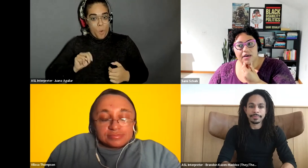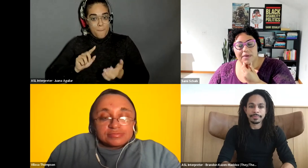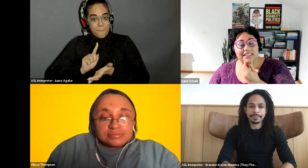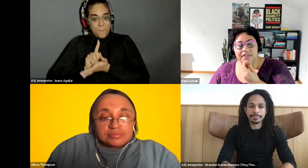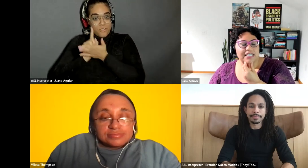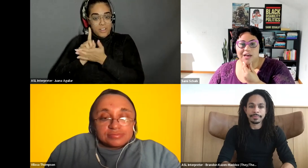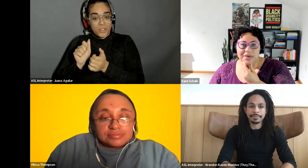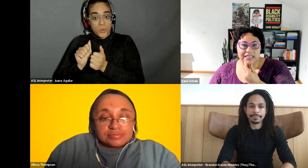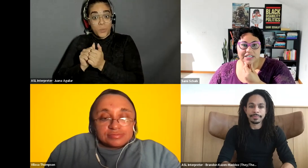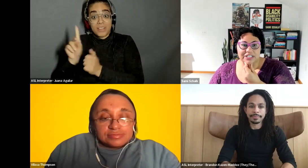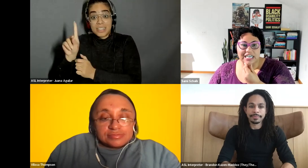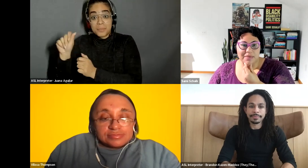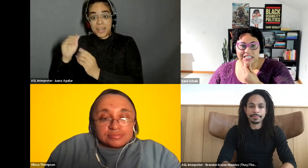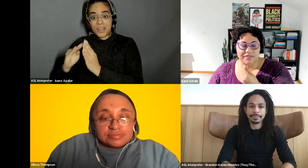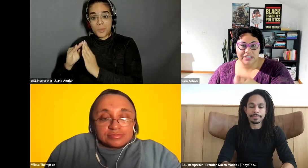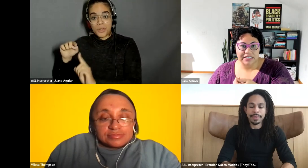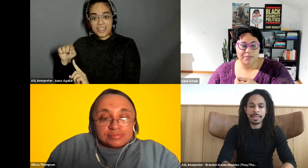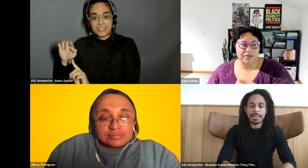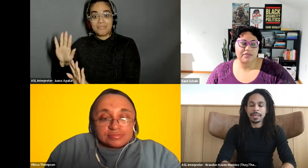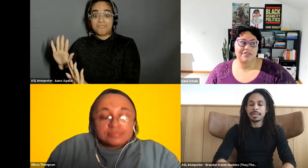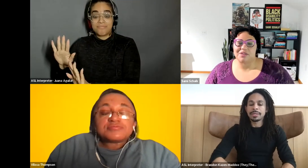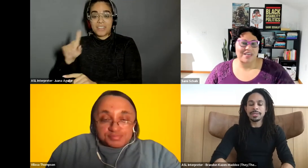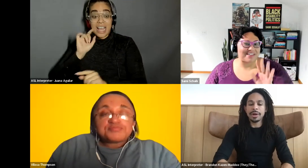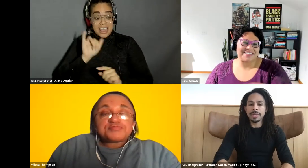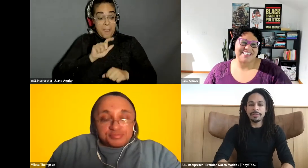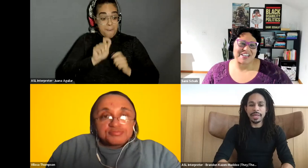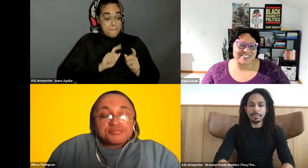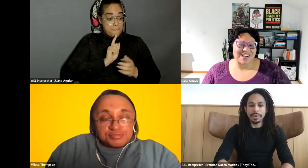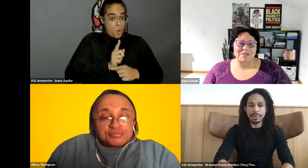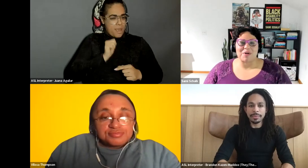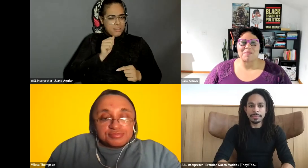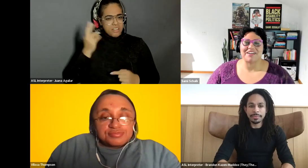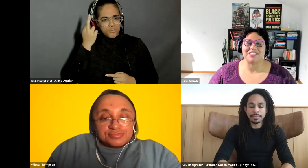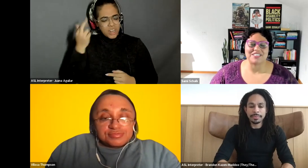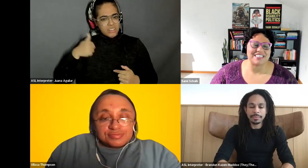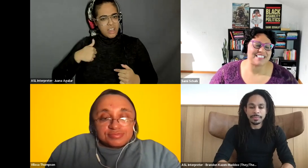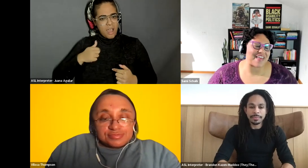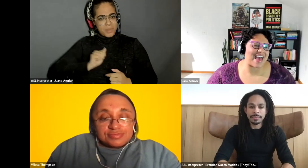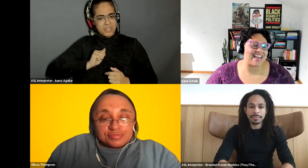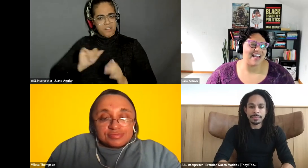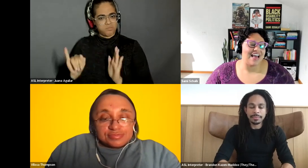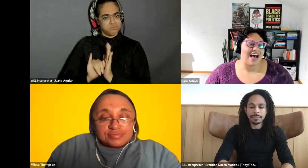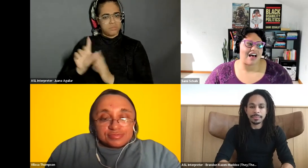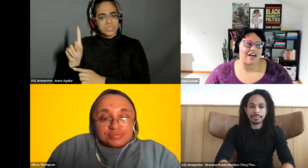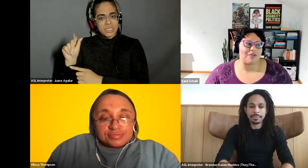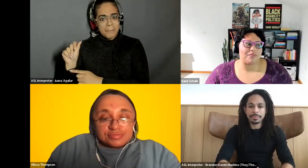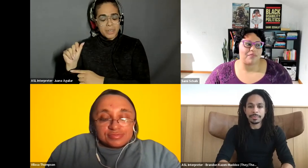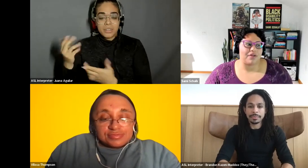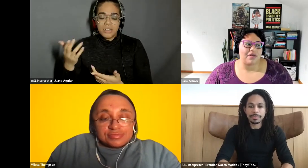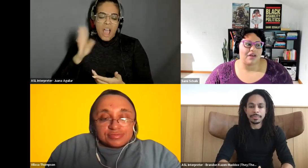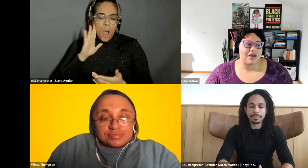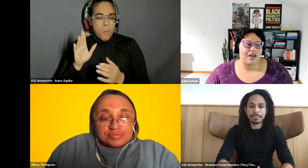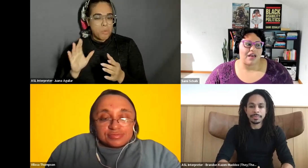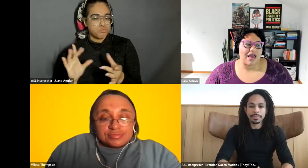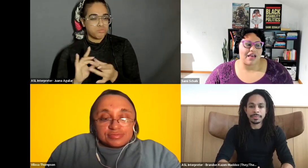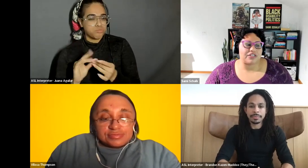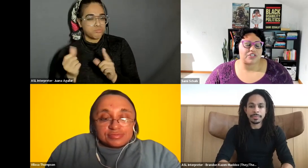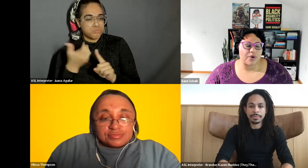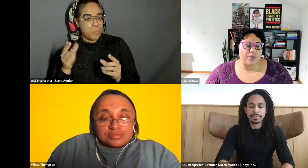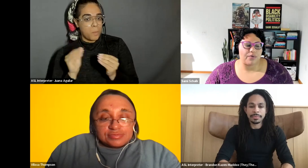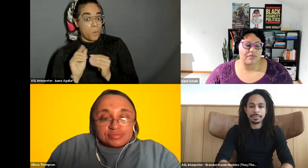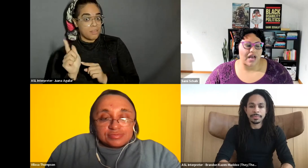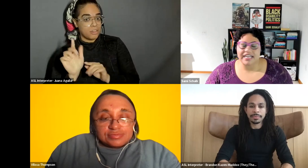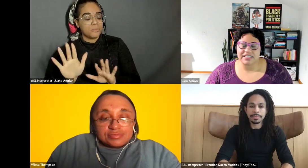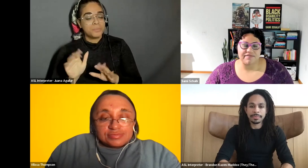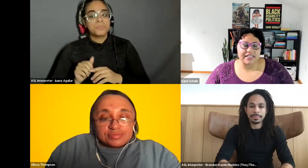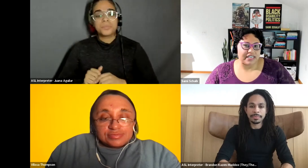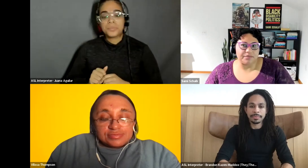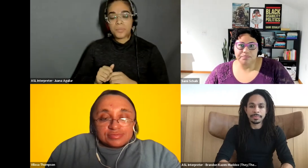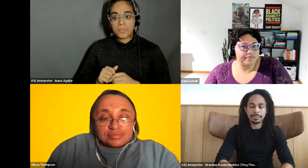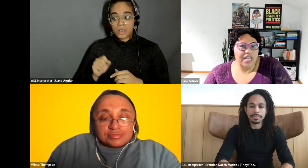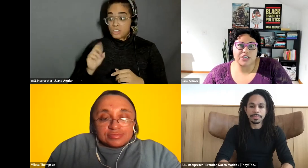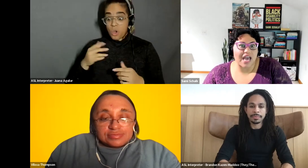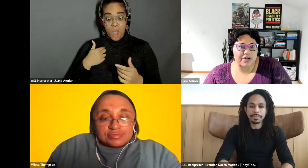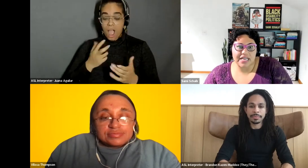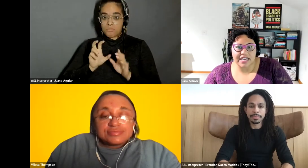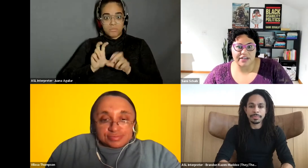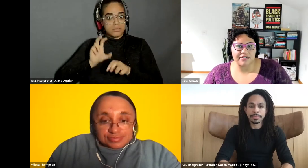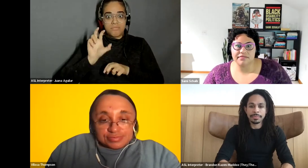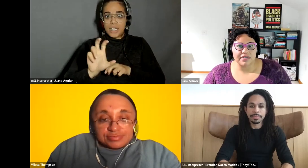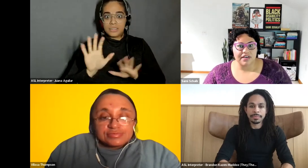Sami Schalk: because at the time I didn't understand myself as disabled. And we can, you know, talk more about our journeys to that. So I just invested. I took every class I could.